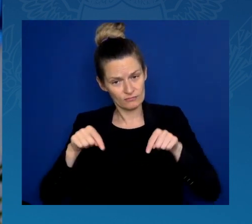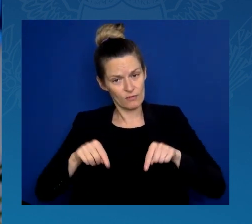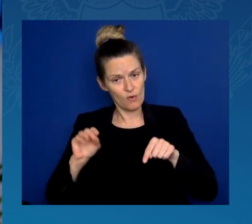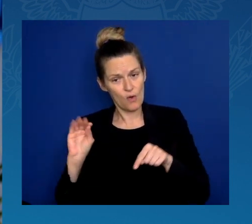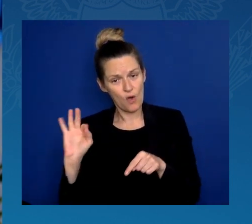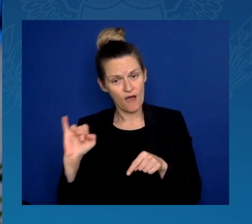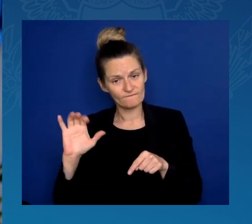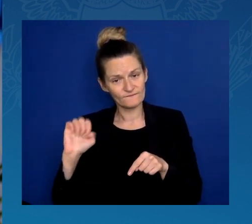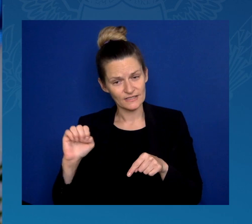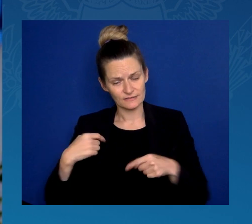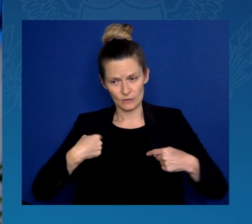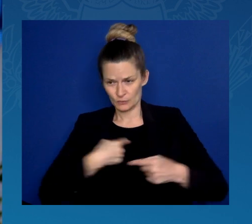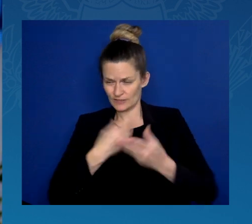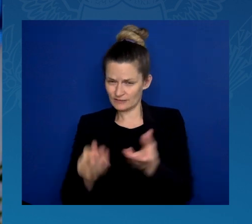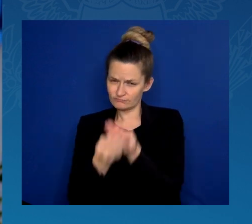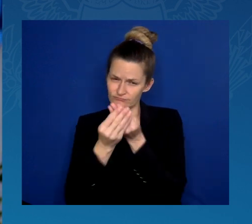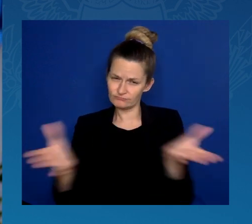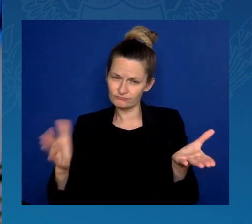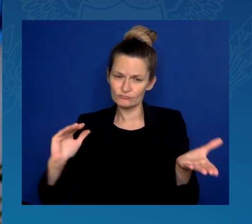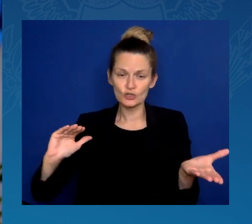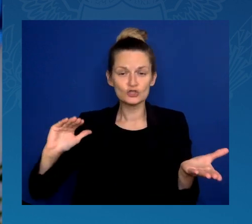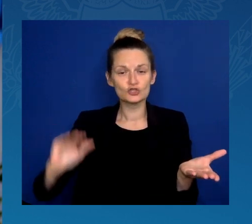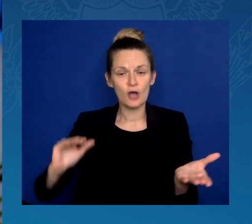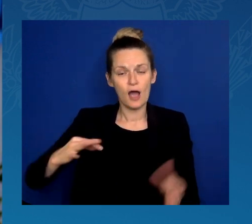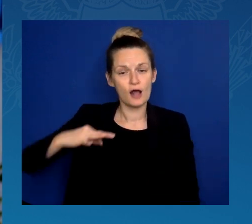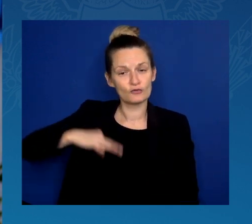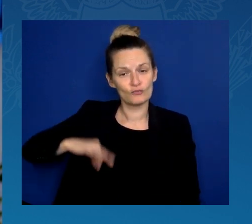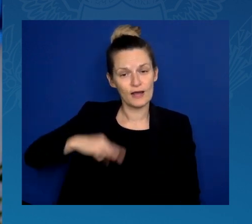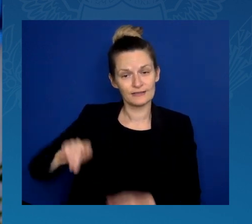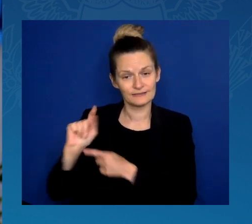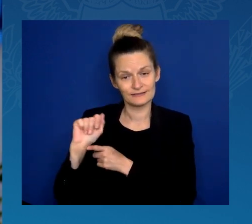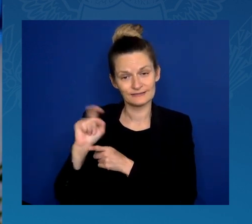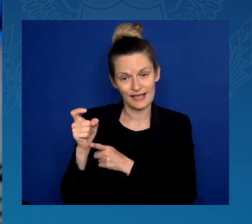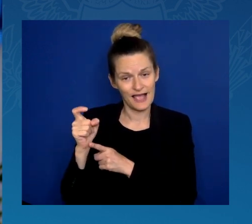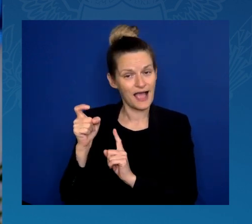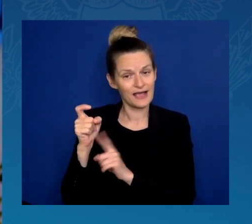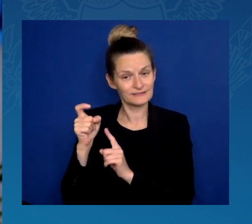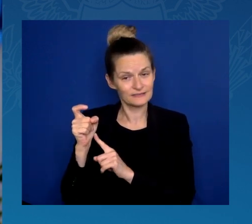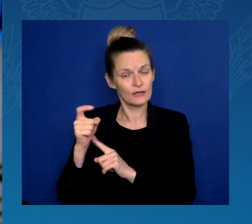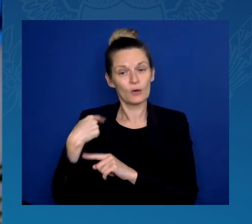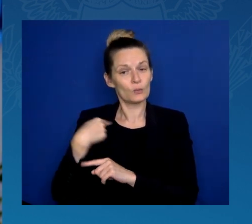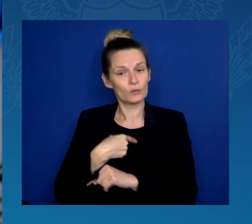We cut child poverty in America by 40 percent in the first year.